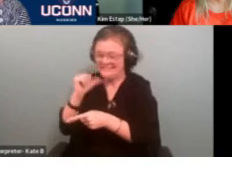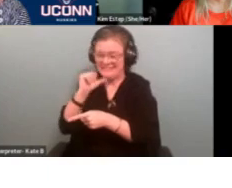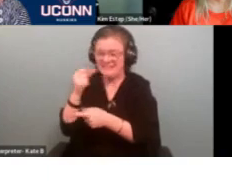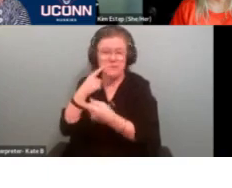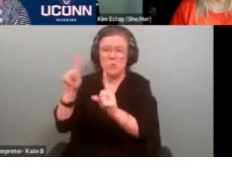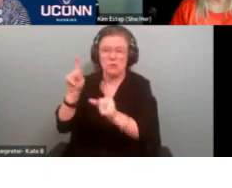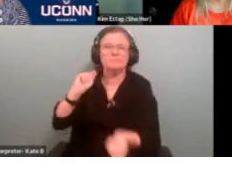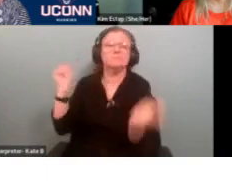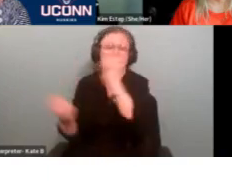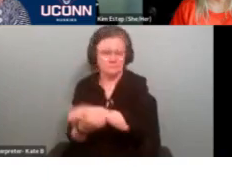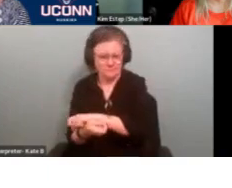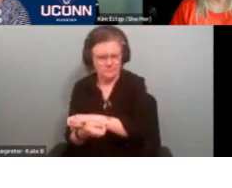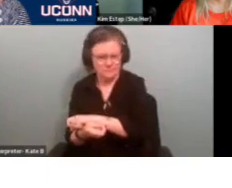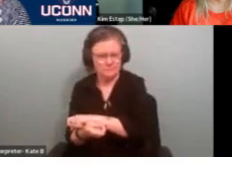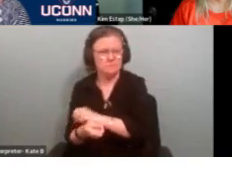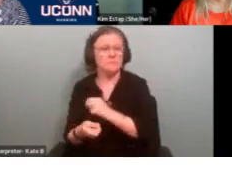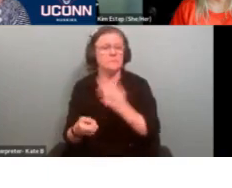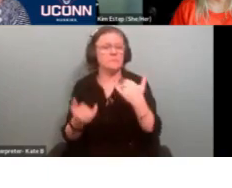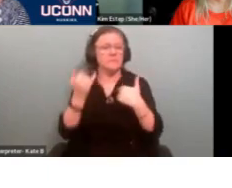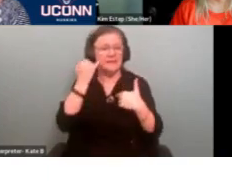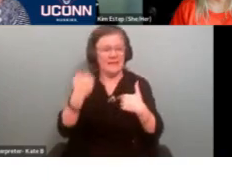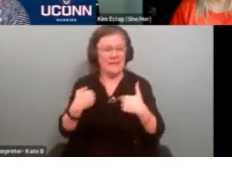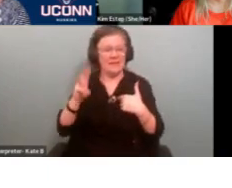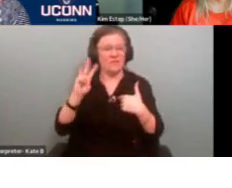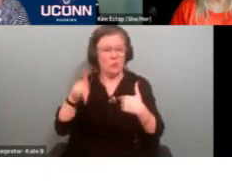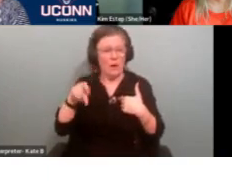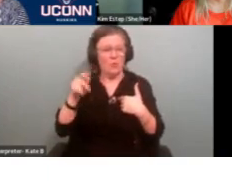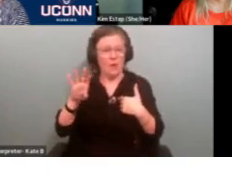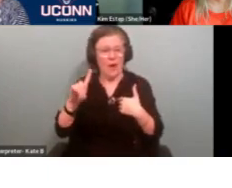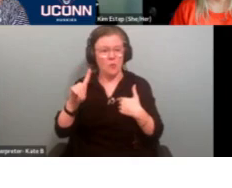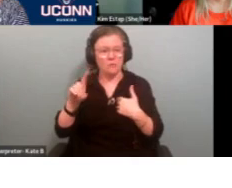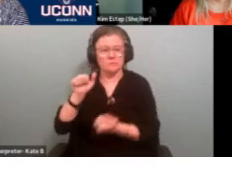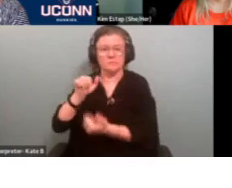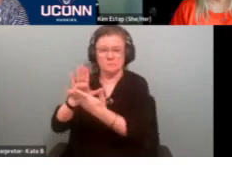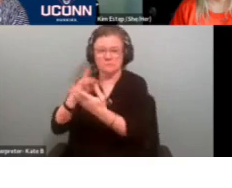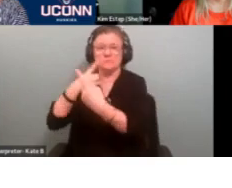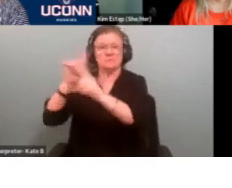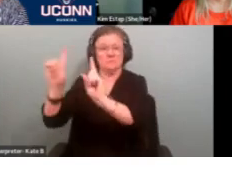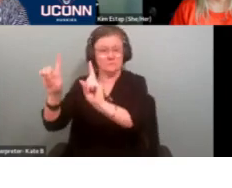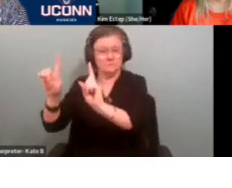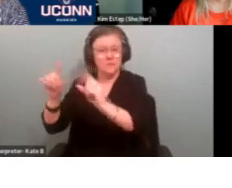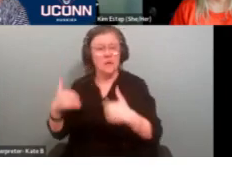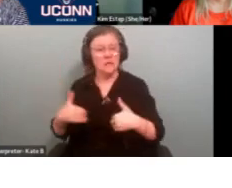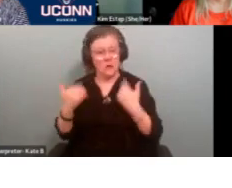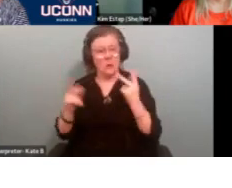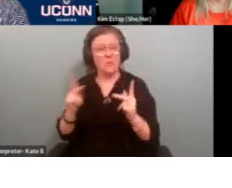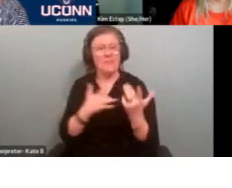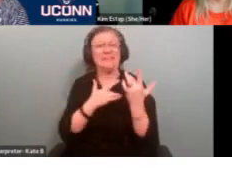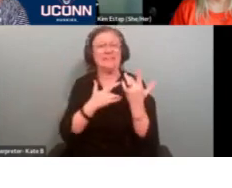now strong evidence that when wraparound is done well or with fidelity, young people are more likely to stay in their